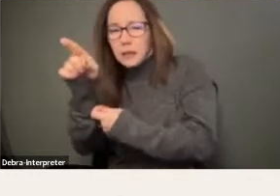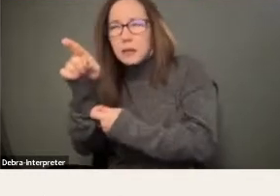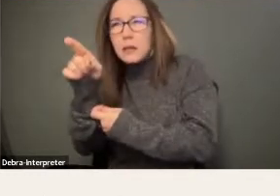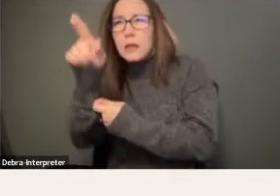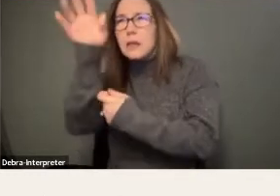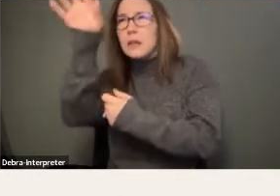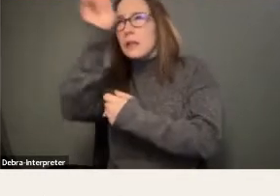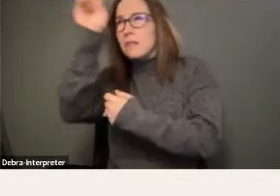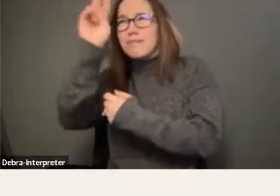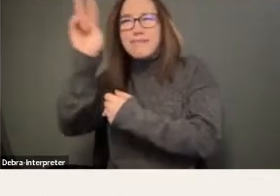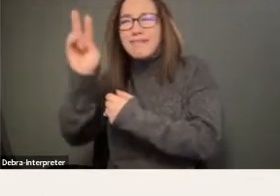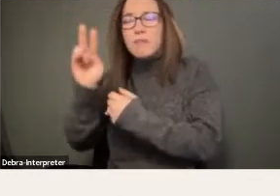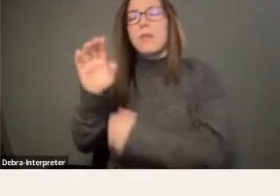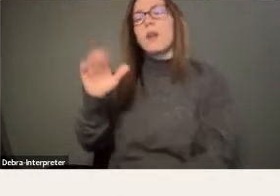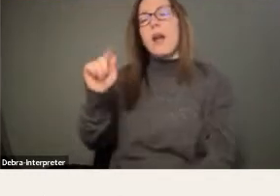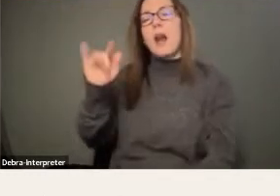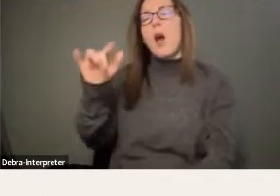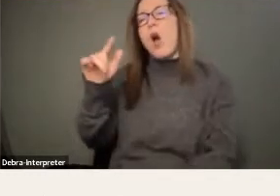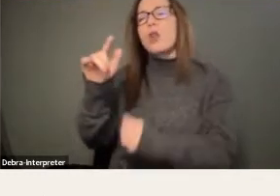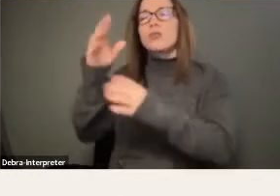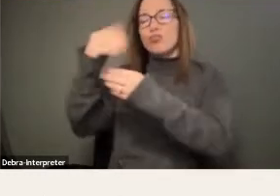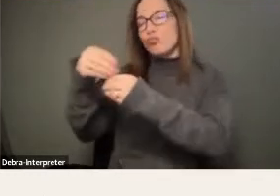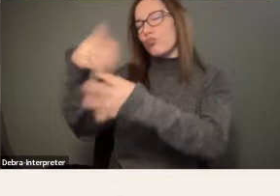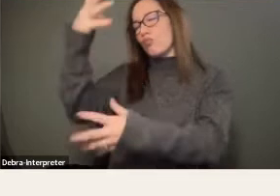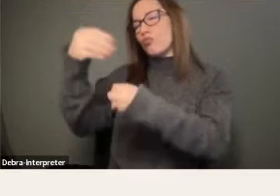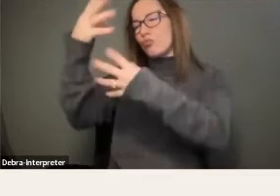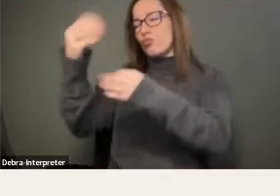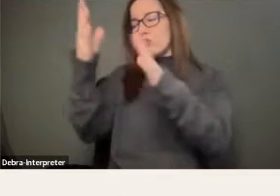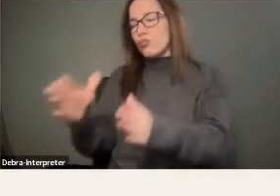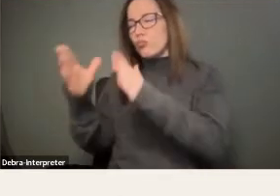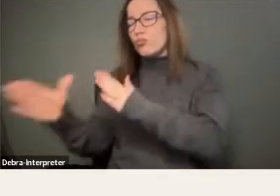libraries and familiar with catalogs and the other